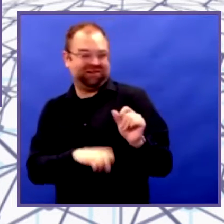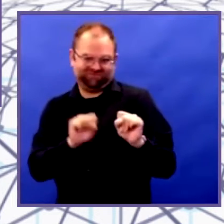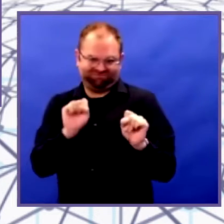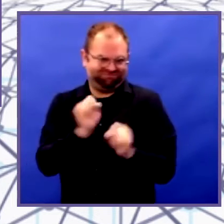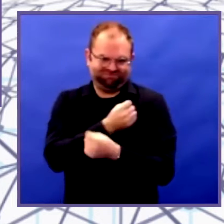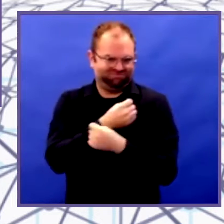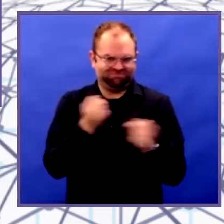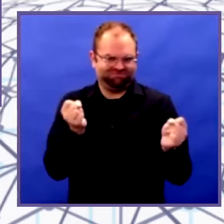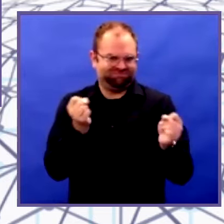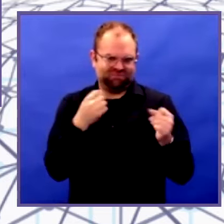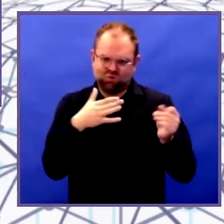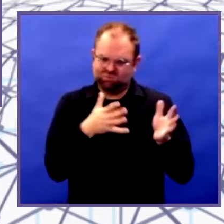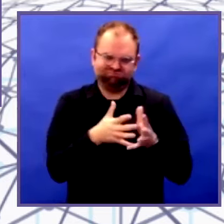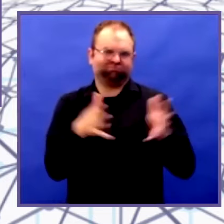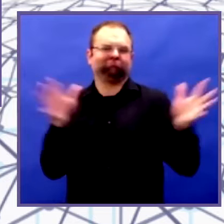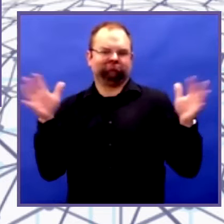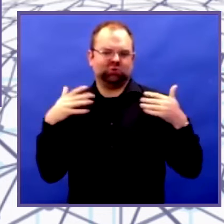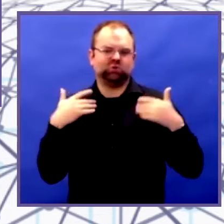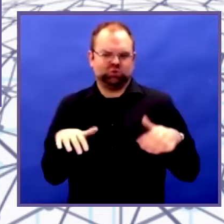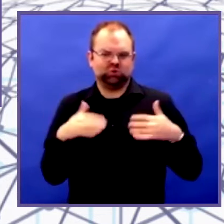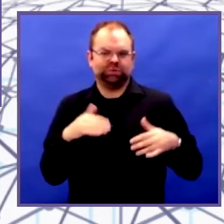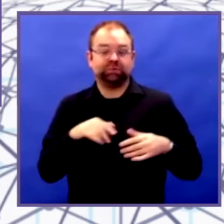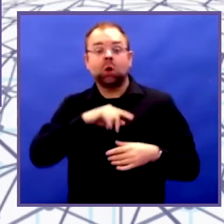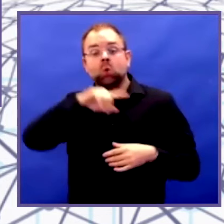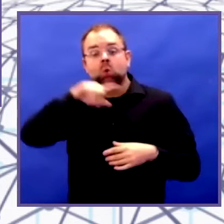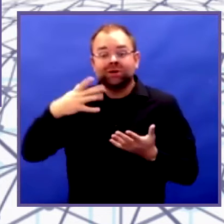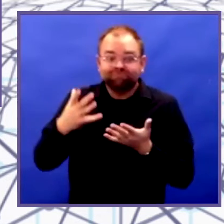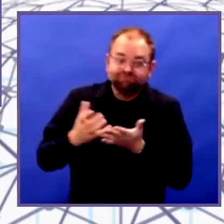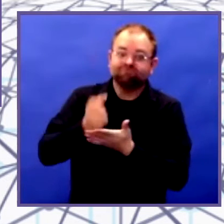And the World Health Assembly Resolution, the Global Report on Assistive Technology